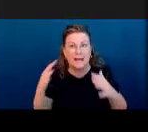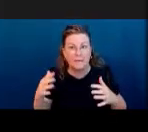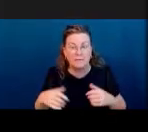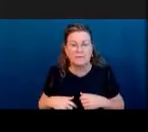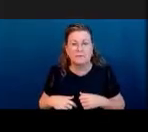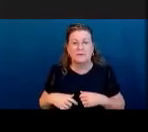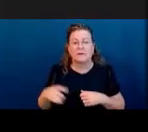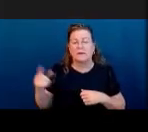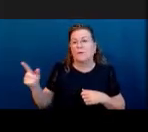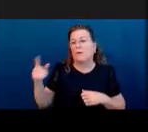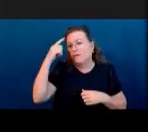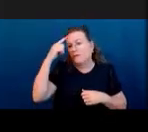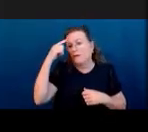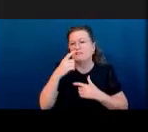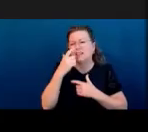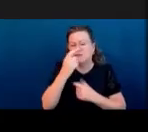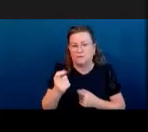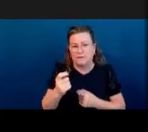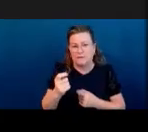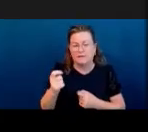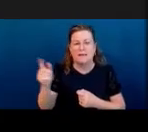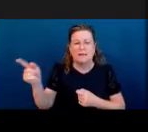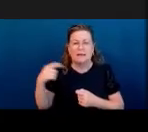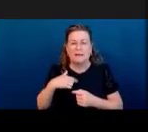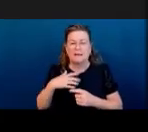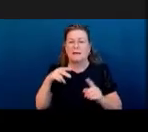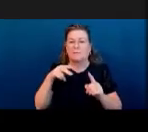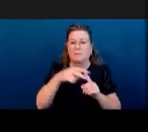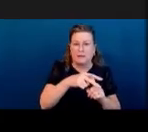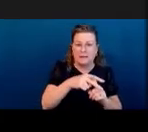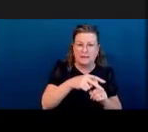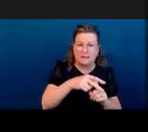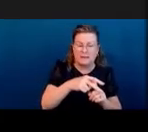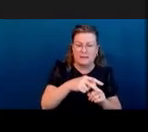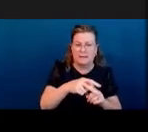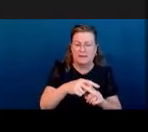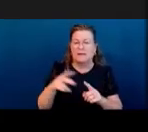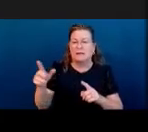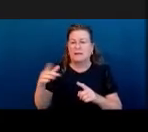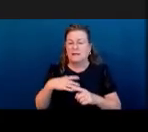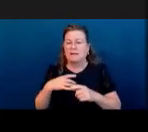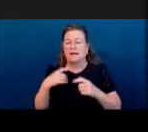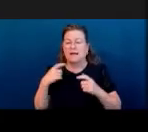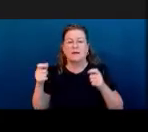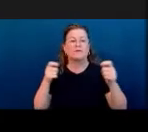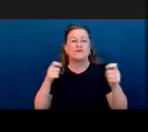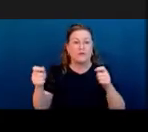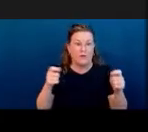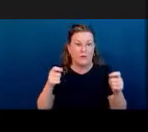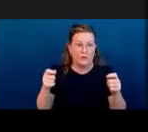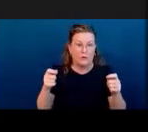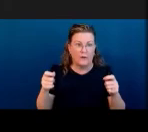was interesting. I knew he liked plugging it in. I knew he liked having control, and I knew he liked the like he loved to read.